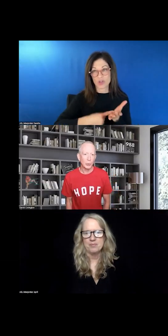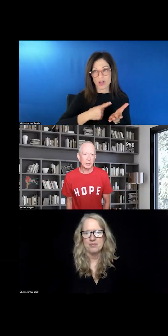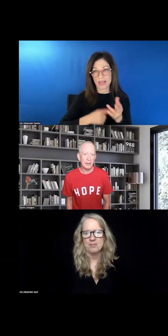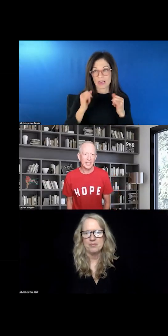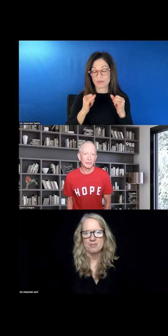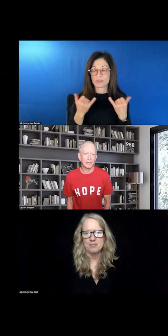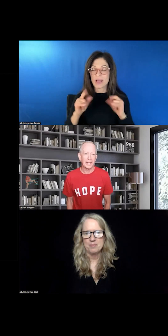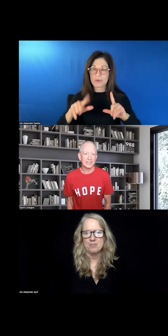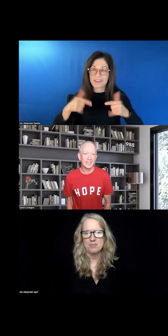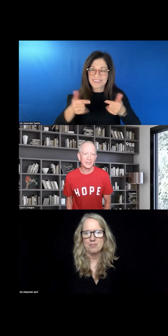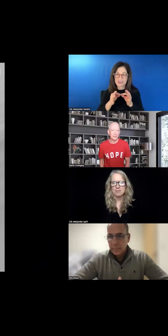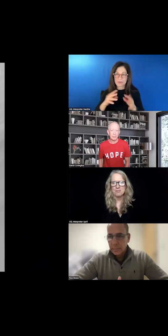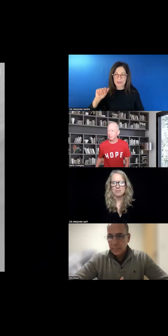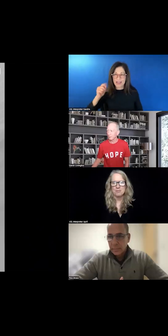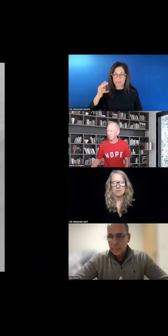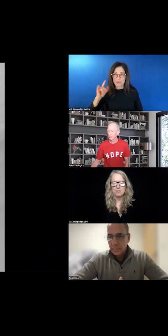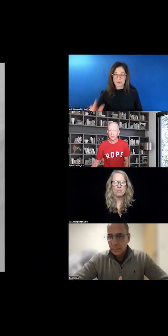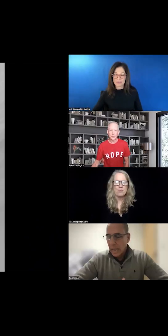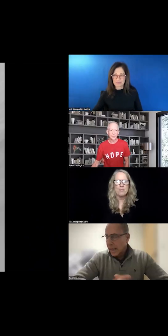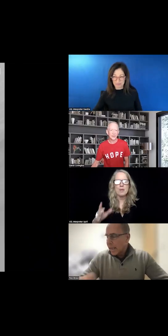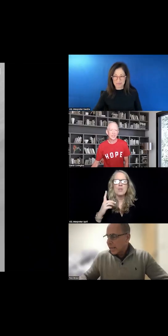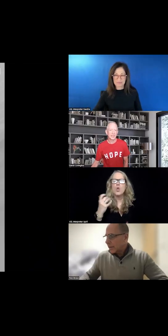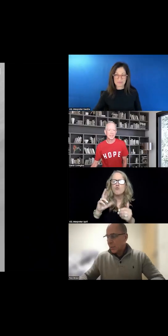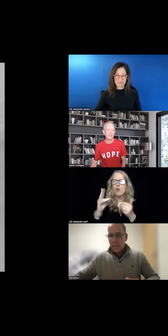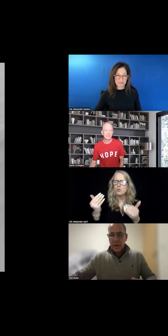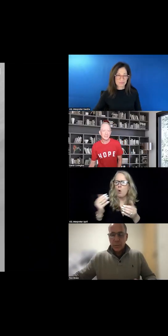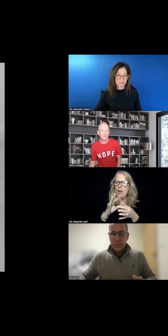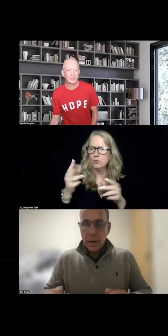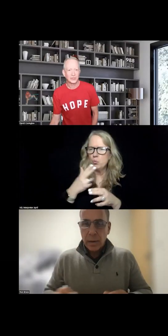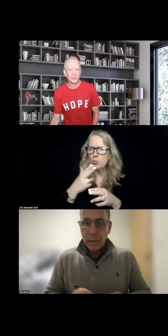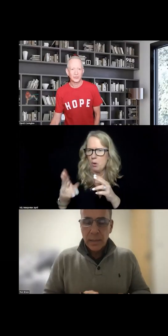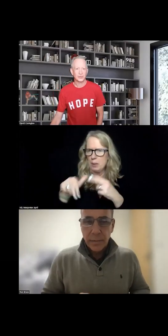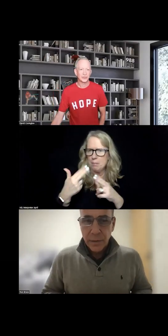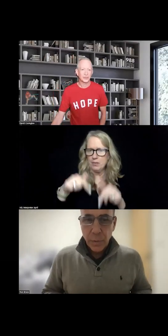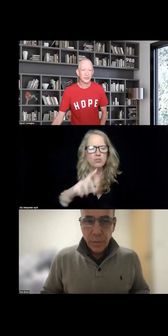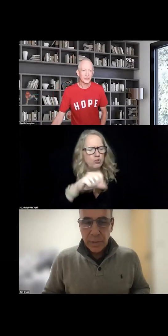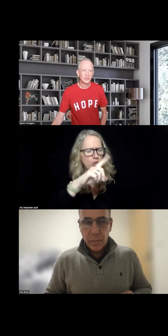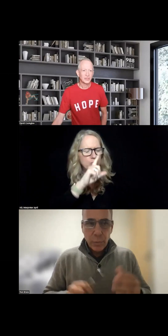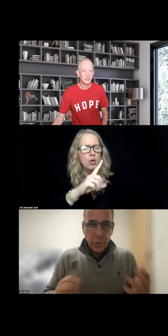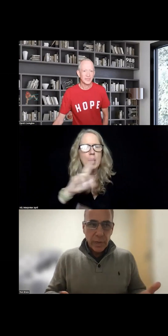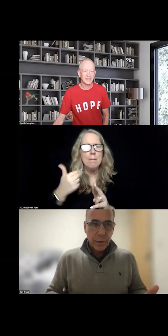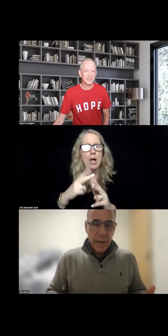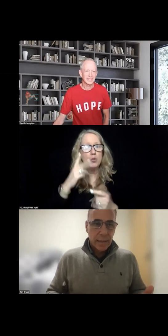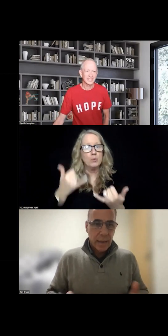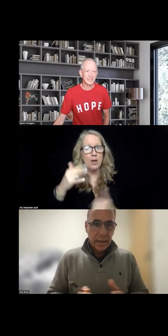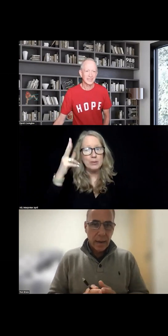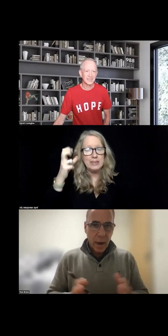QUICK MINUTE AND TALK ABOUT ONE OF THE MOST POPULAR VIEWS EVER. RON, QUICK MINUTE ORE REFLECTING ON THE DEBATE. AS WE START TO LISTEN TO THIS, WE UNDERSTAND THAT A